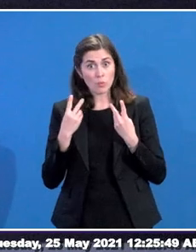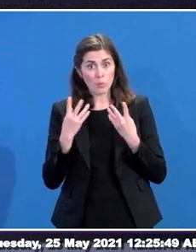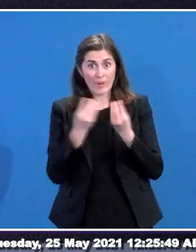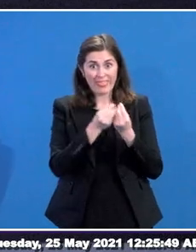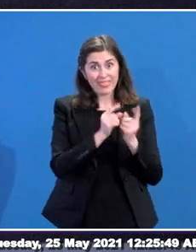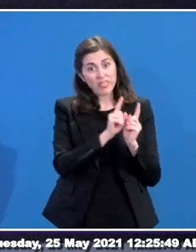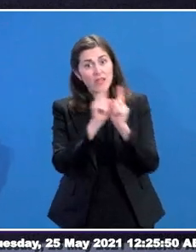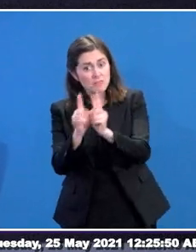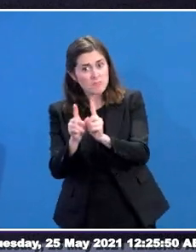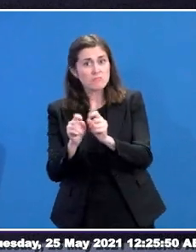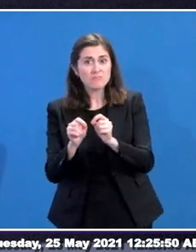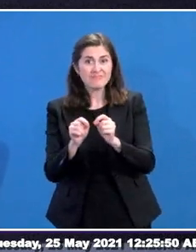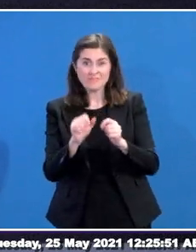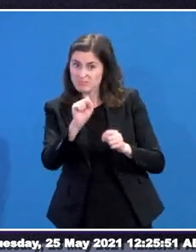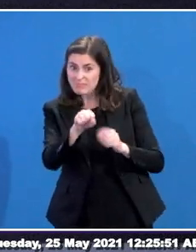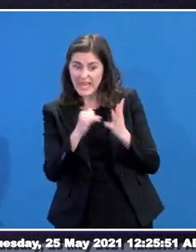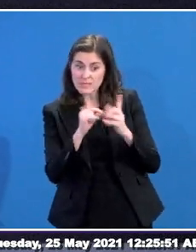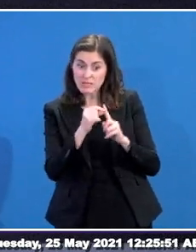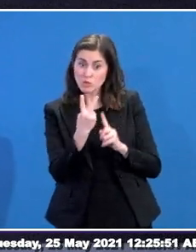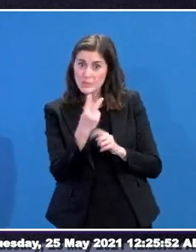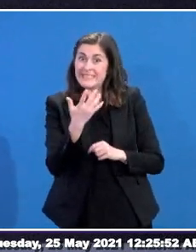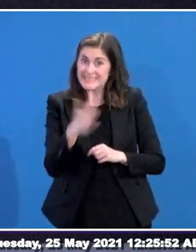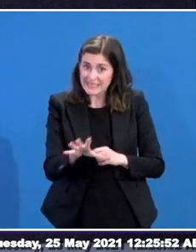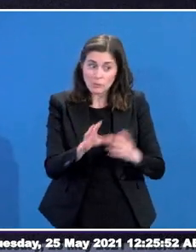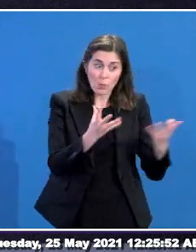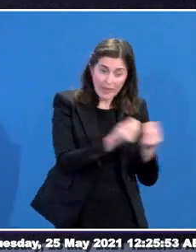He would go but I would always feel